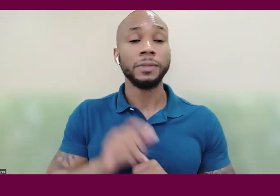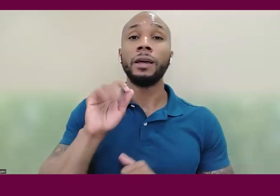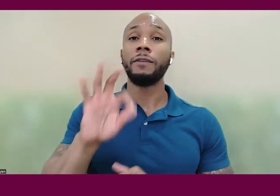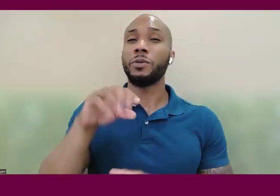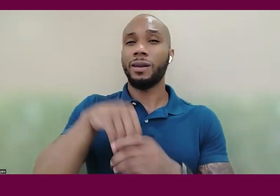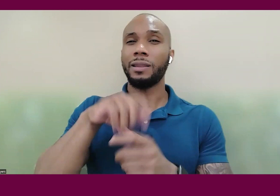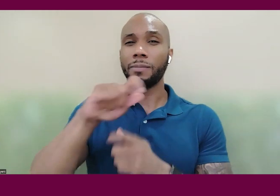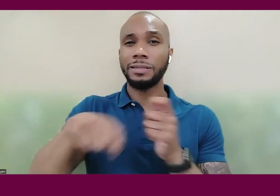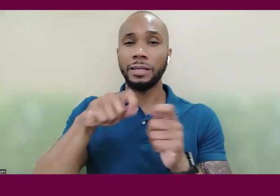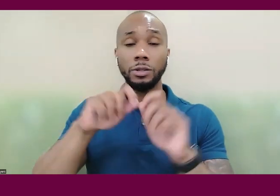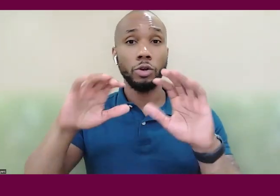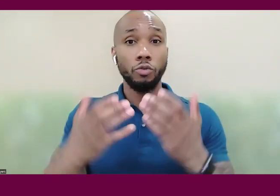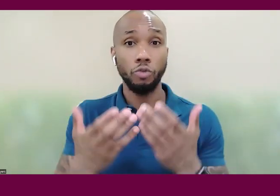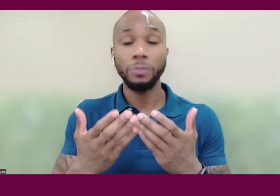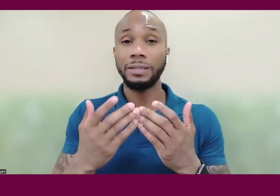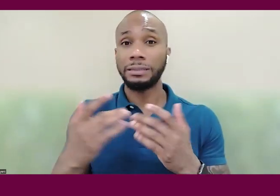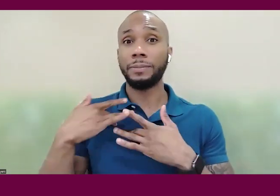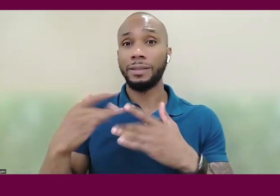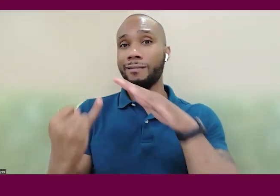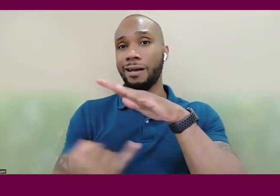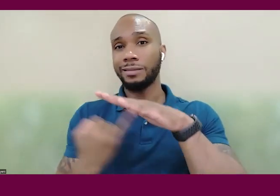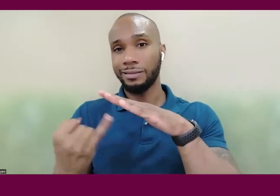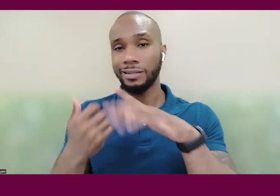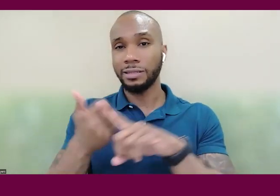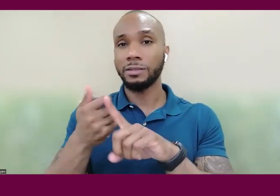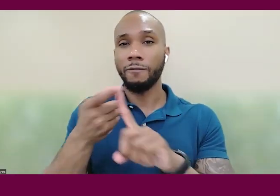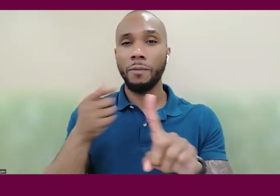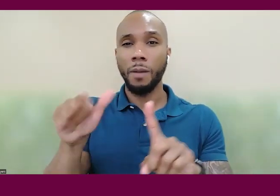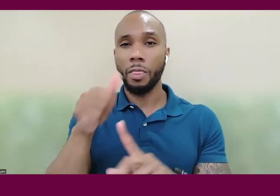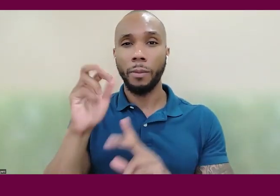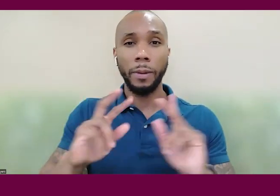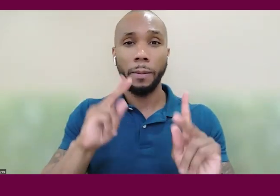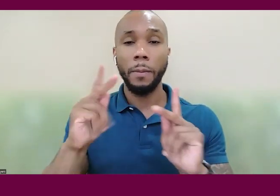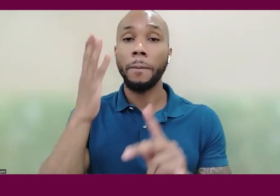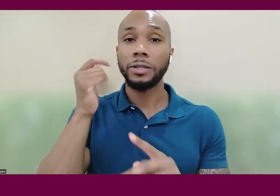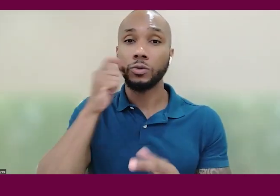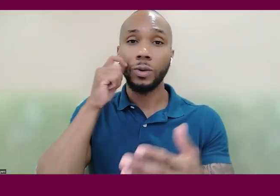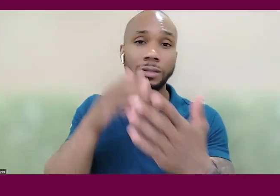If you're in a particular group that isolates itself from other people because of racism,